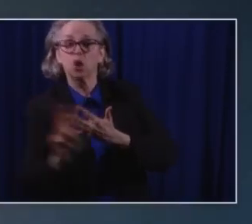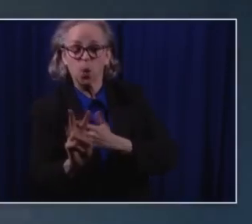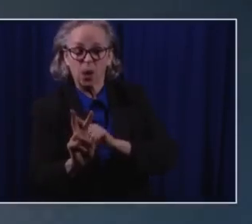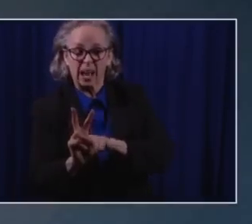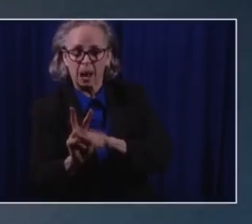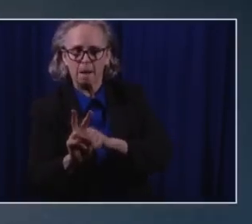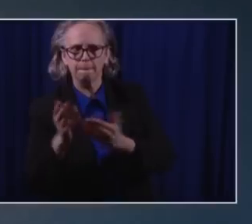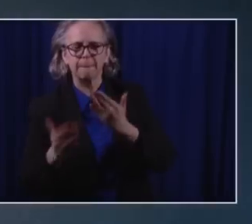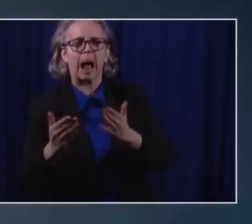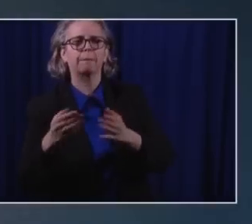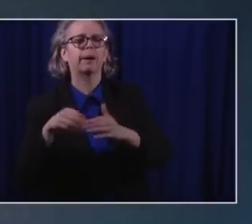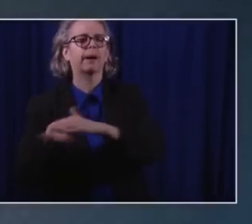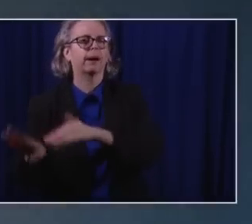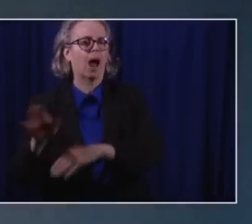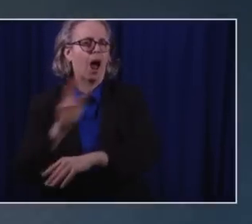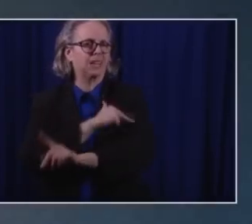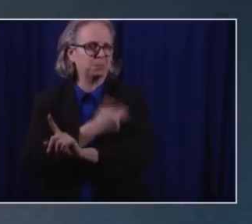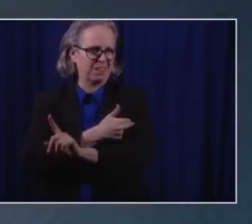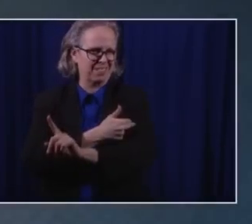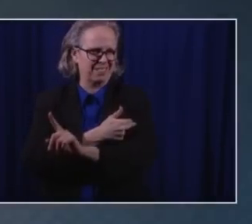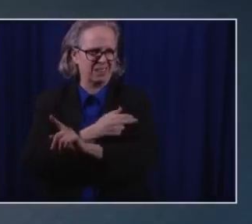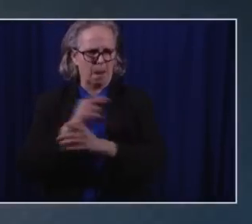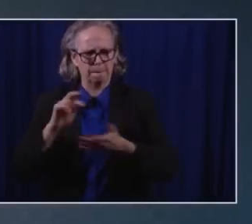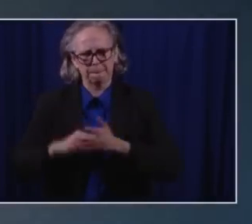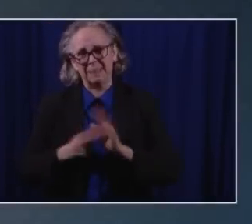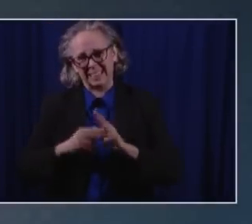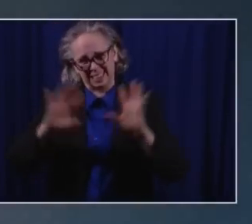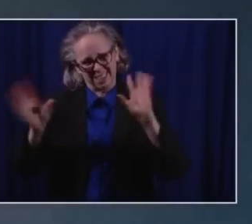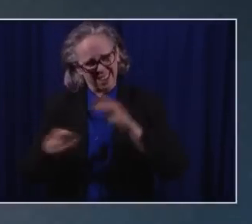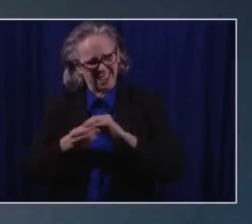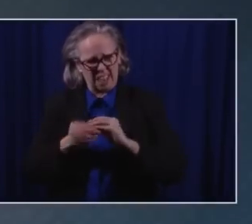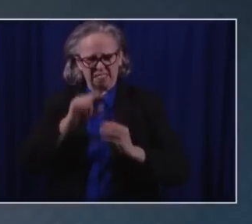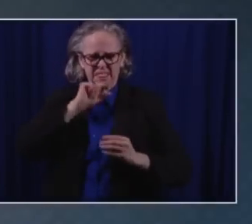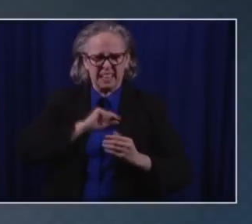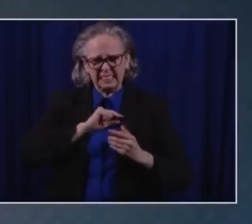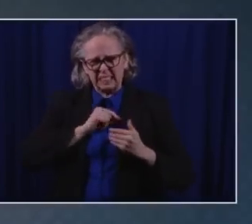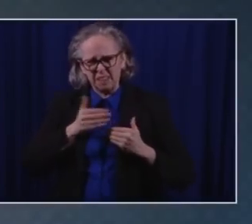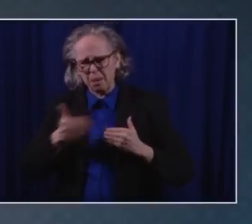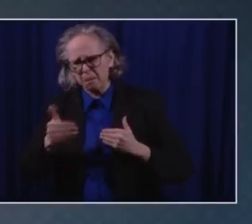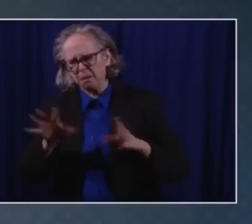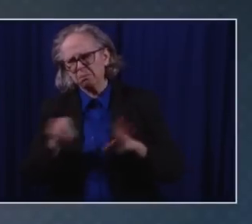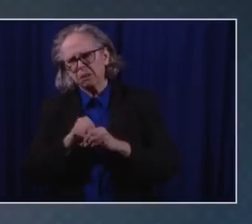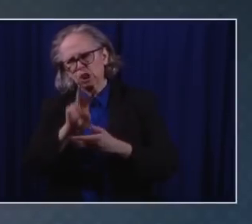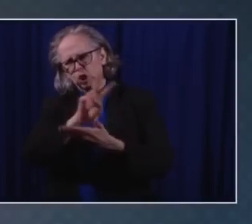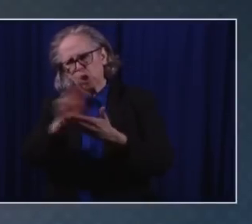become symptomatic they're going to become symptomatic and there's a bond of one another week before they require hospitalization because their symptoms are relatively severe.